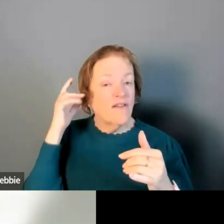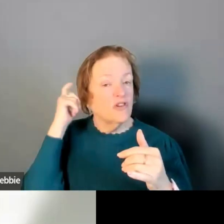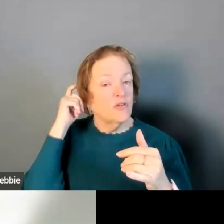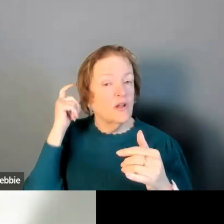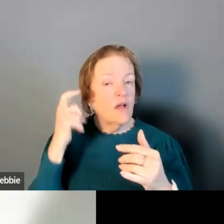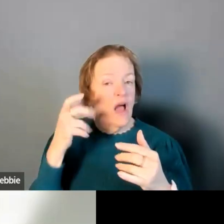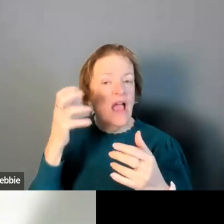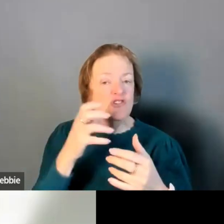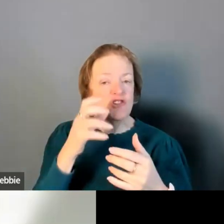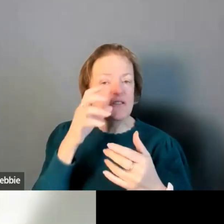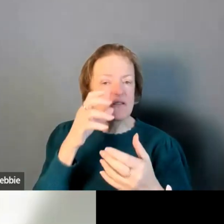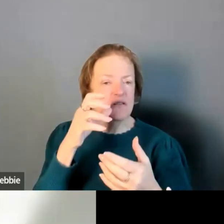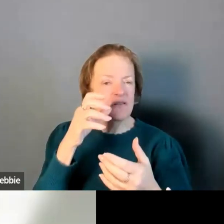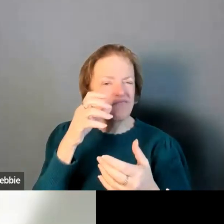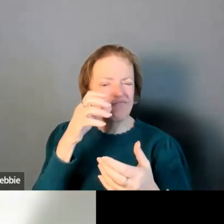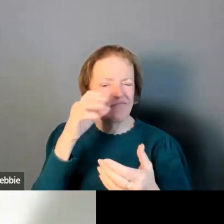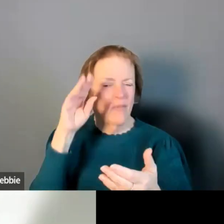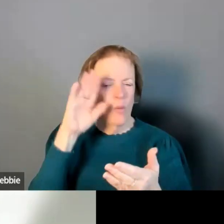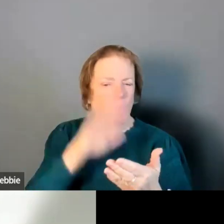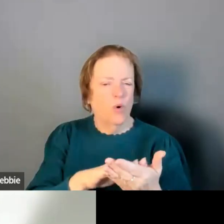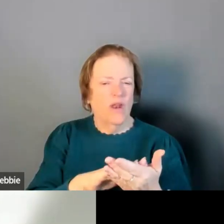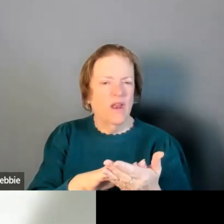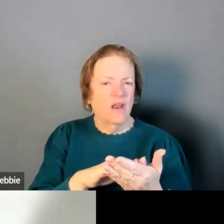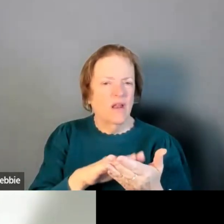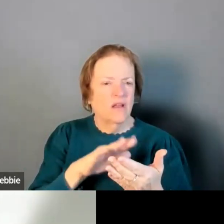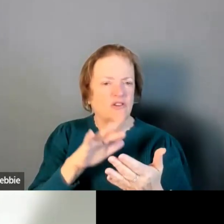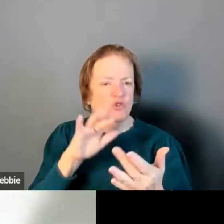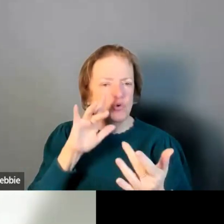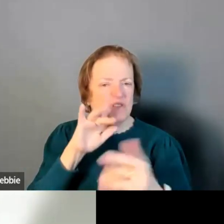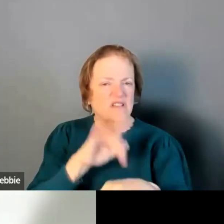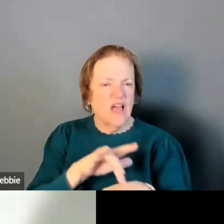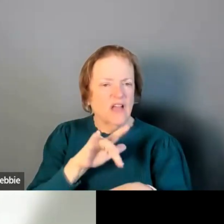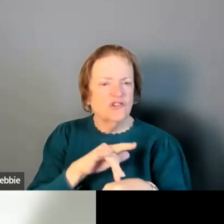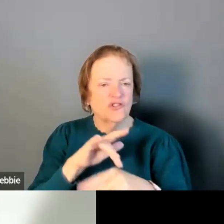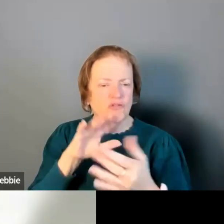at the top, and hopefully this works and we do not have any issues, and I look crazy.